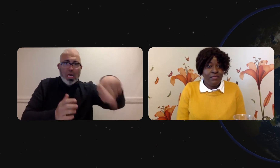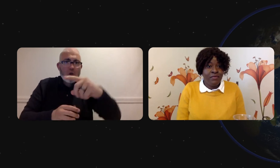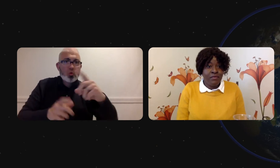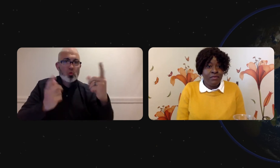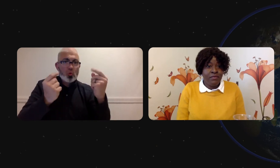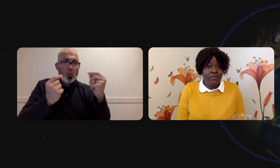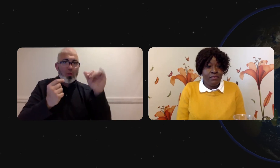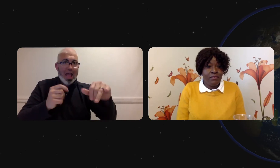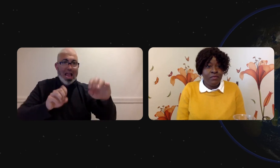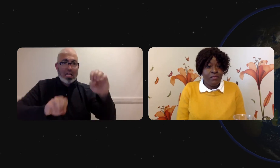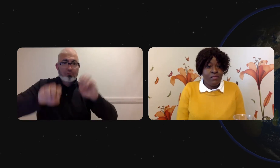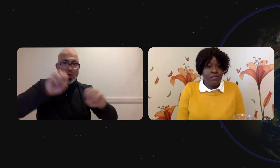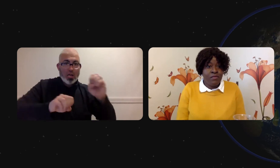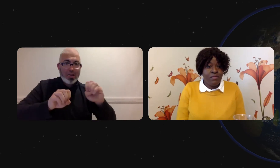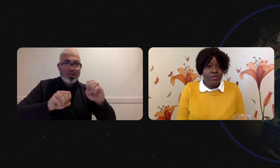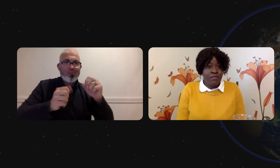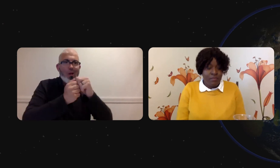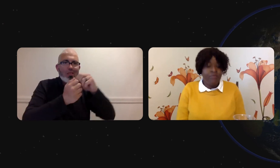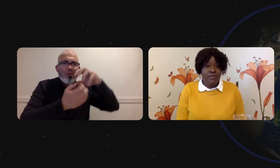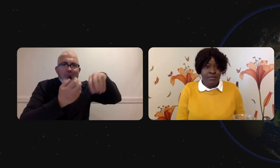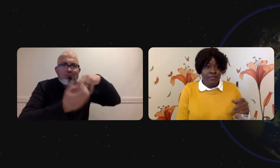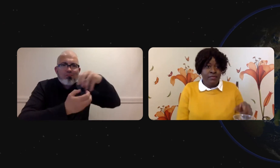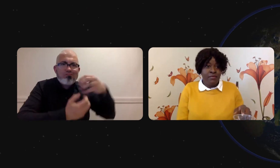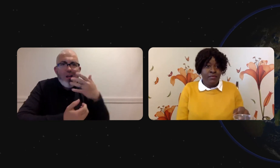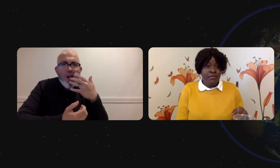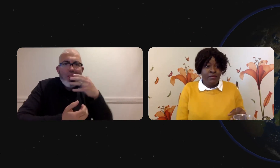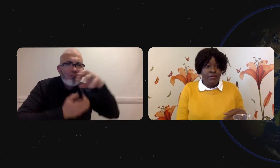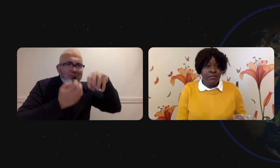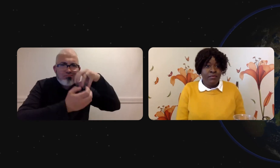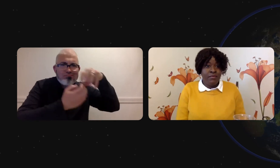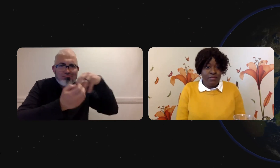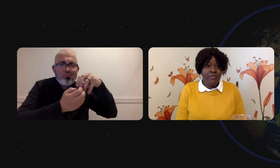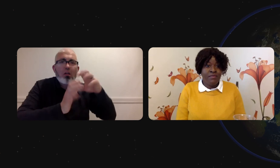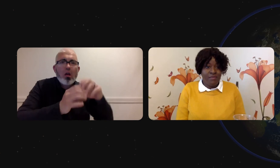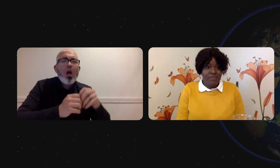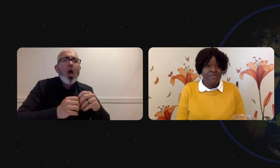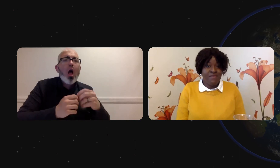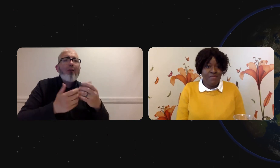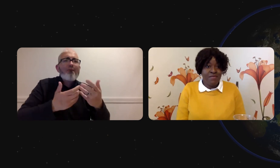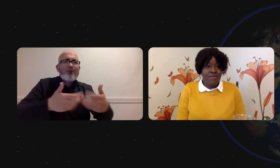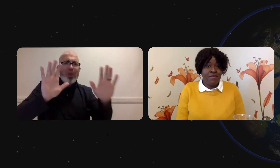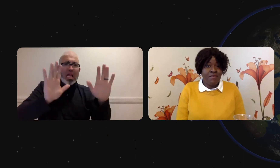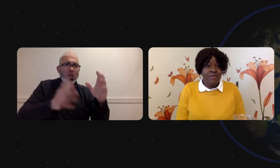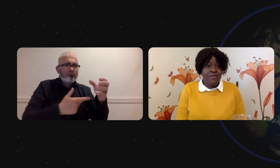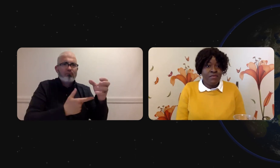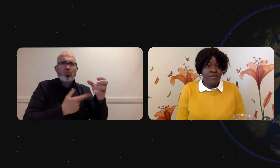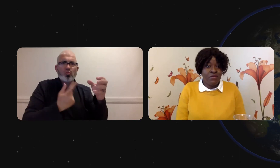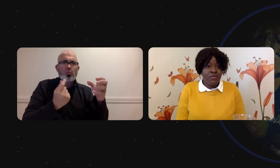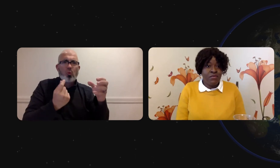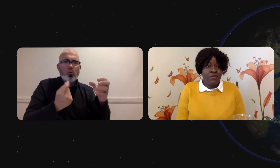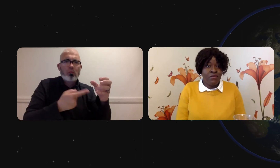If we have students out there that want to perform that color-change experiment, what